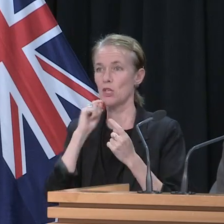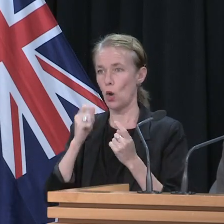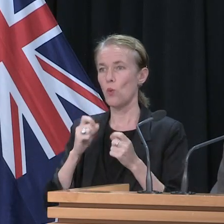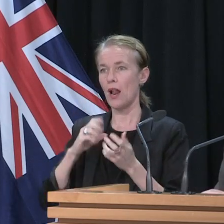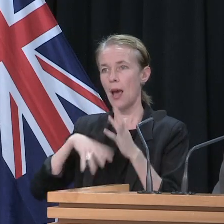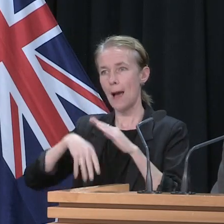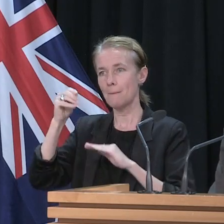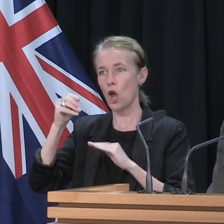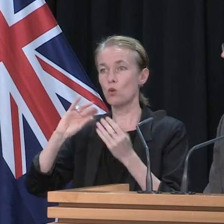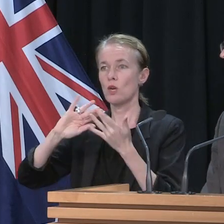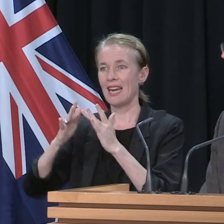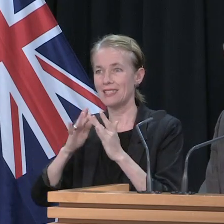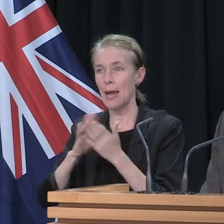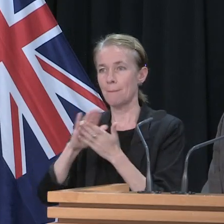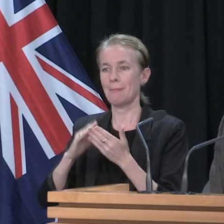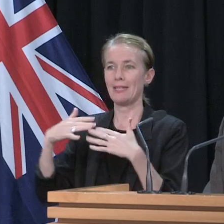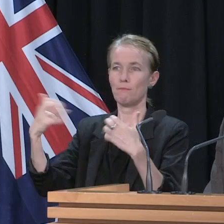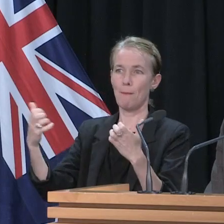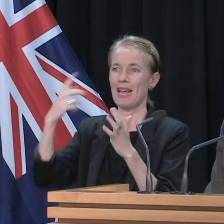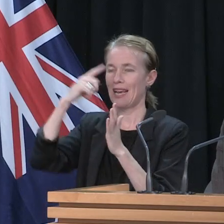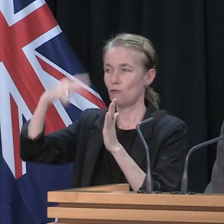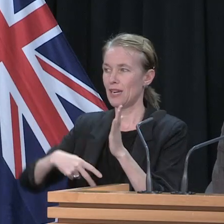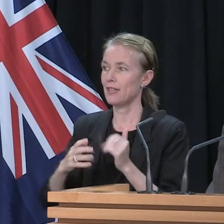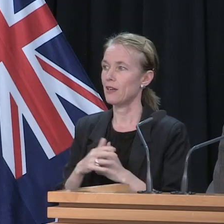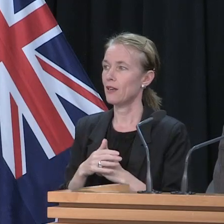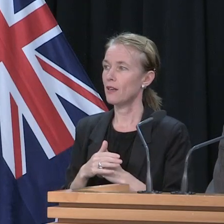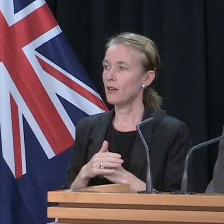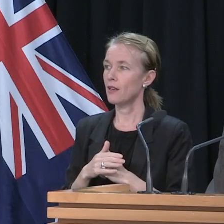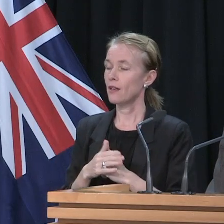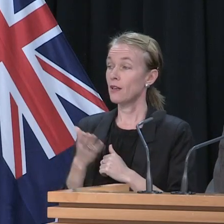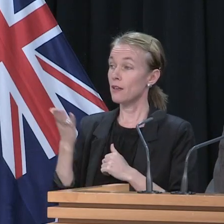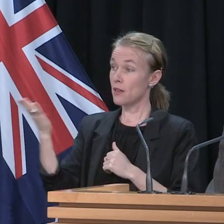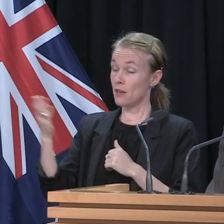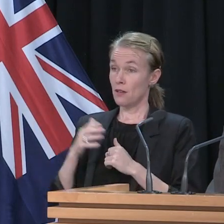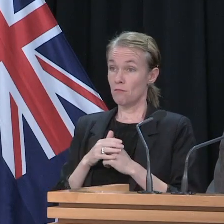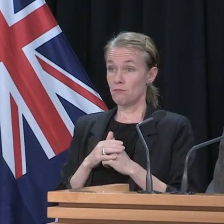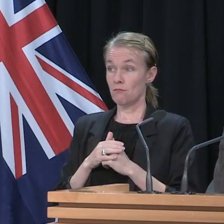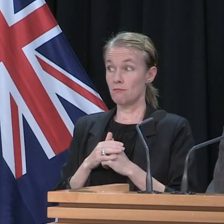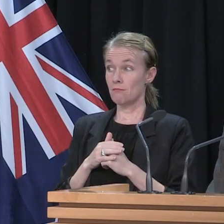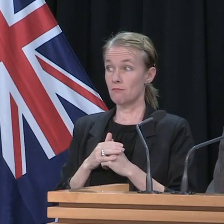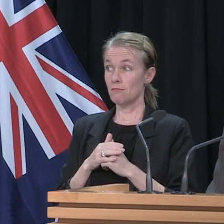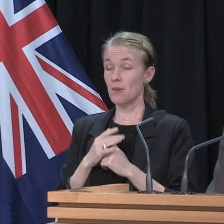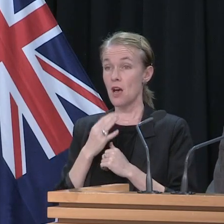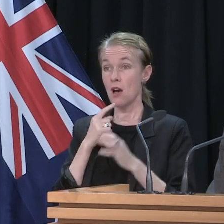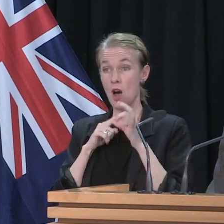I continue to adopt that process on health as well. >> The testing criteria, is it